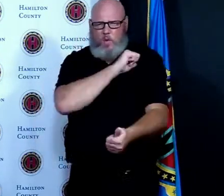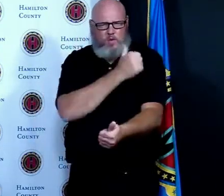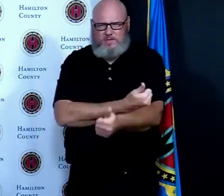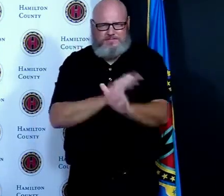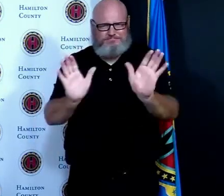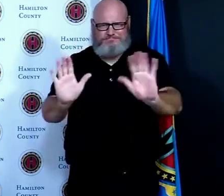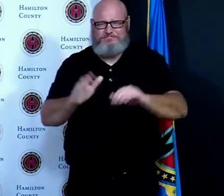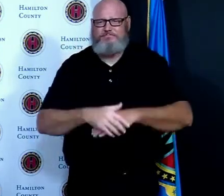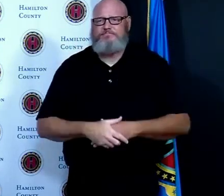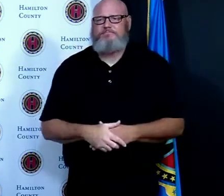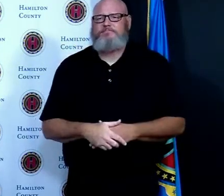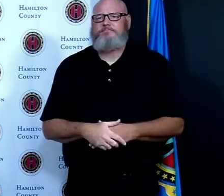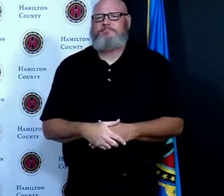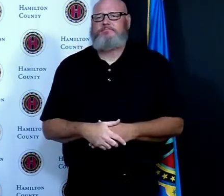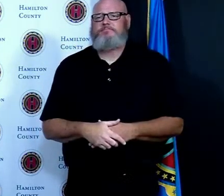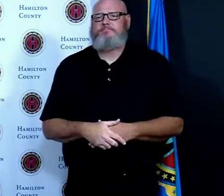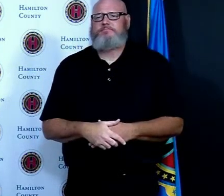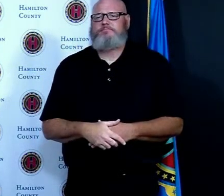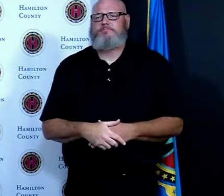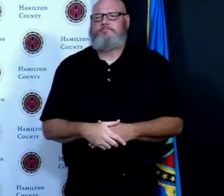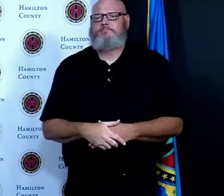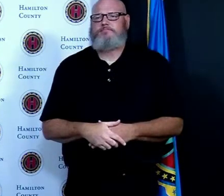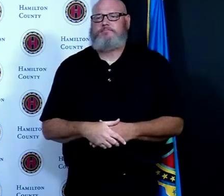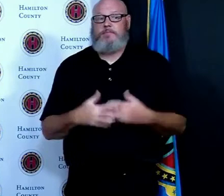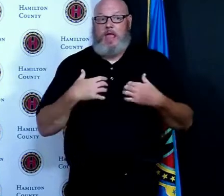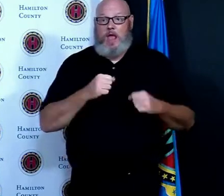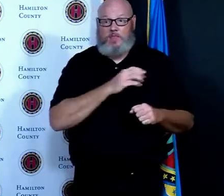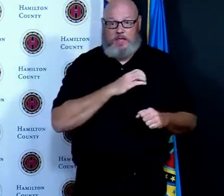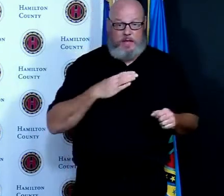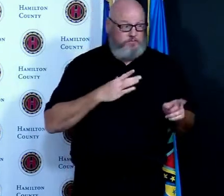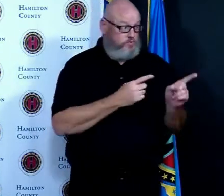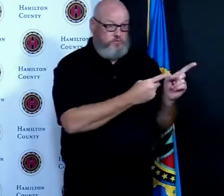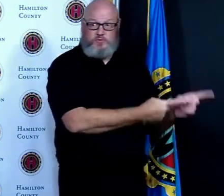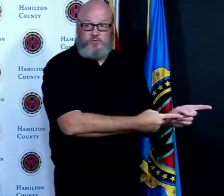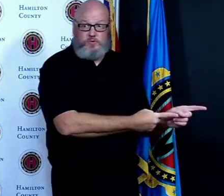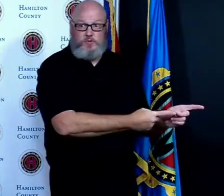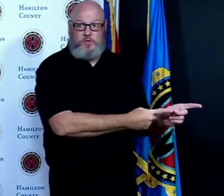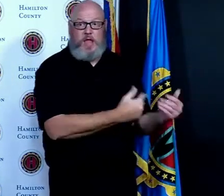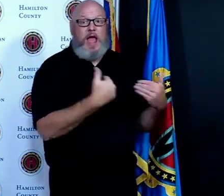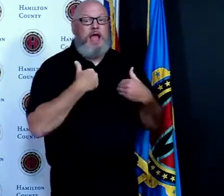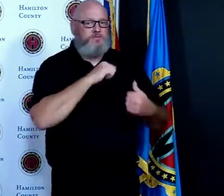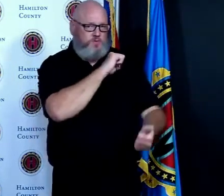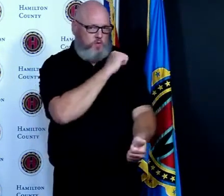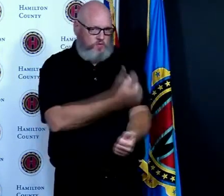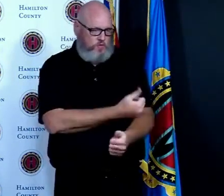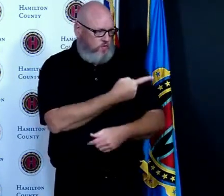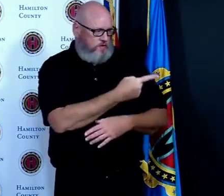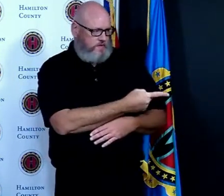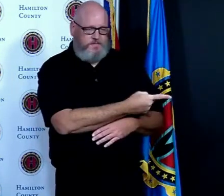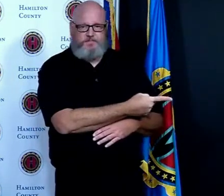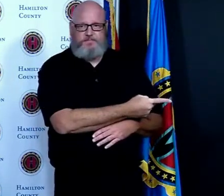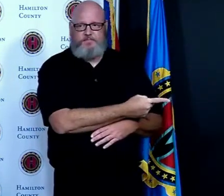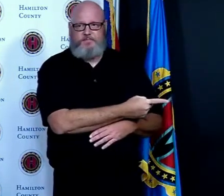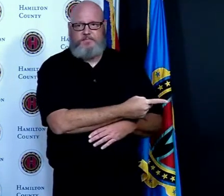is a different story and so there are rules about wearing masks and retail established there